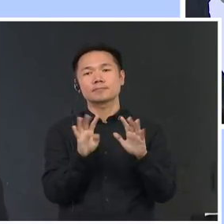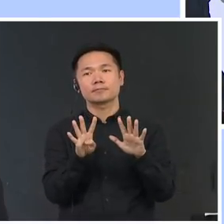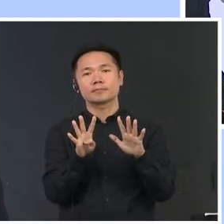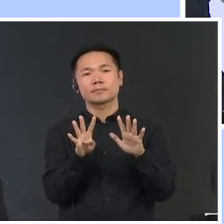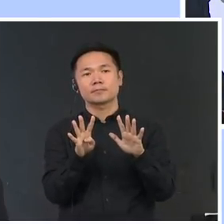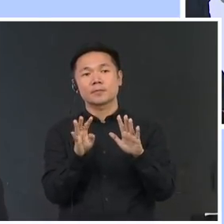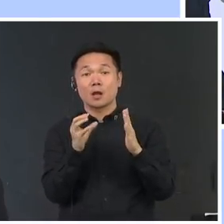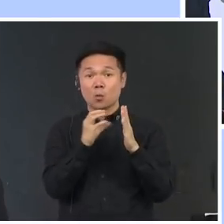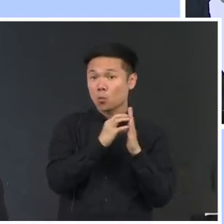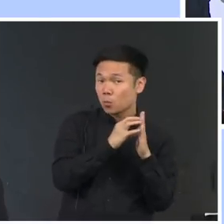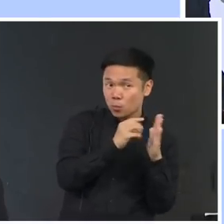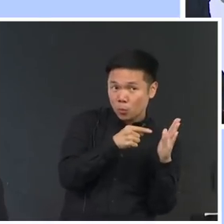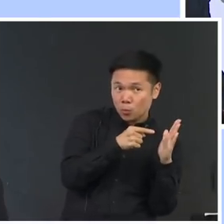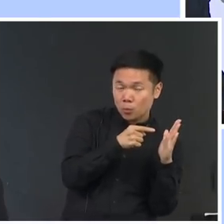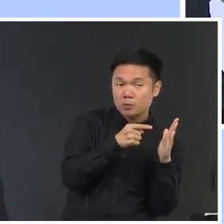five articles that pertain to the Deaf,